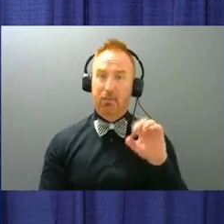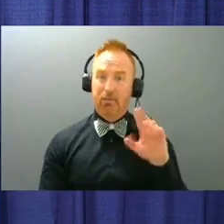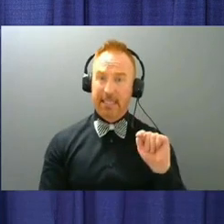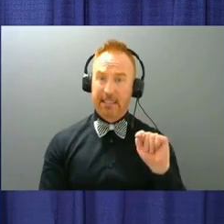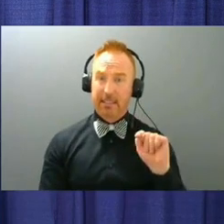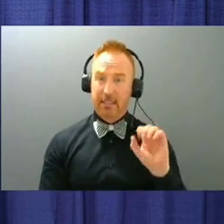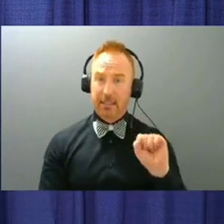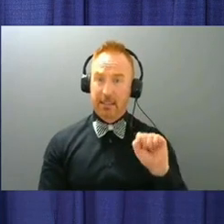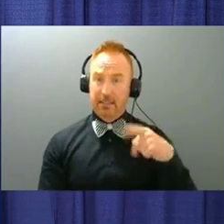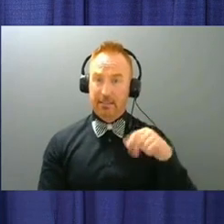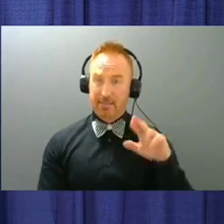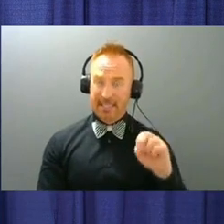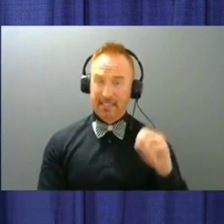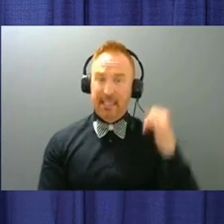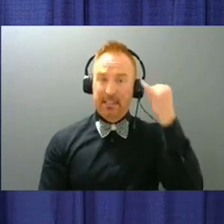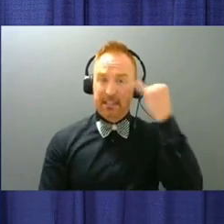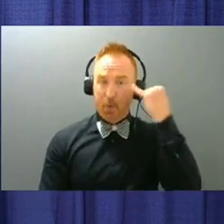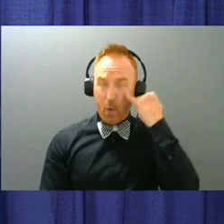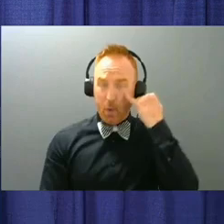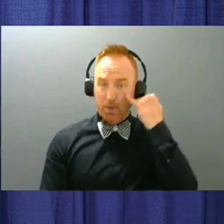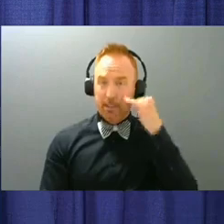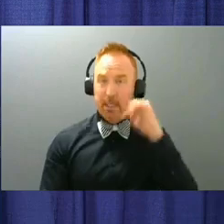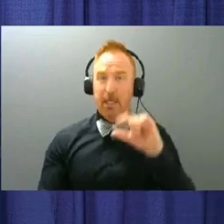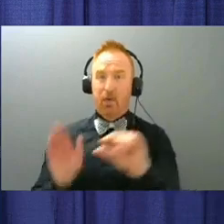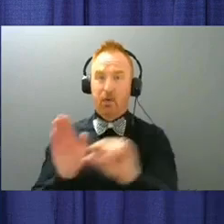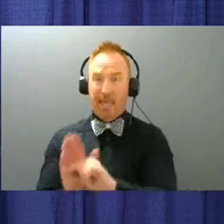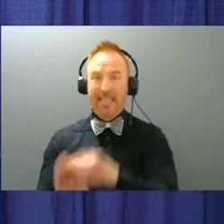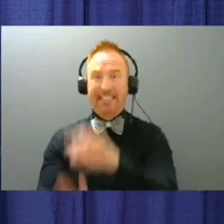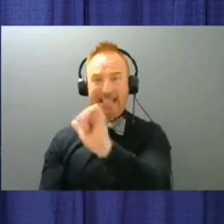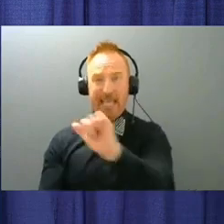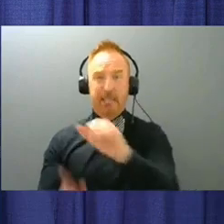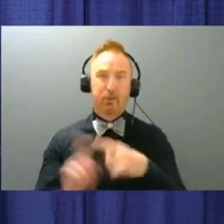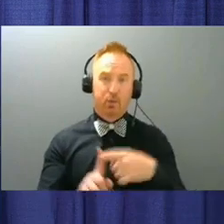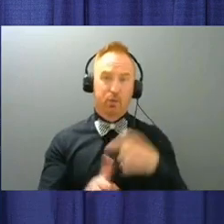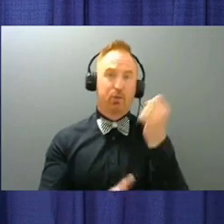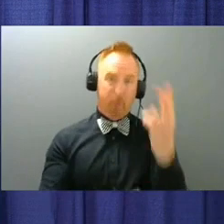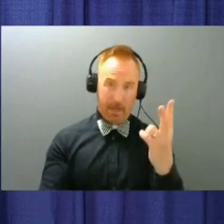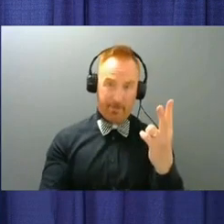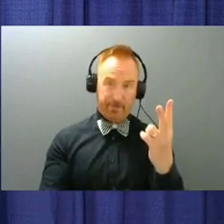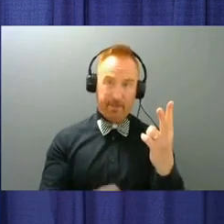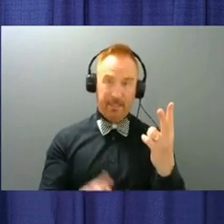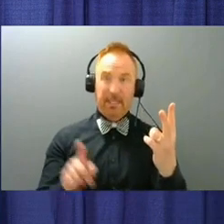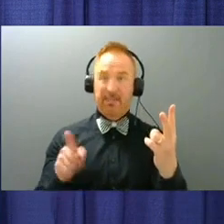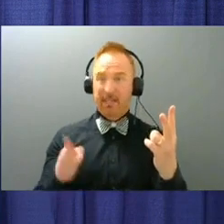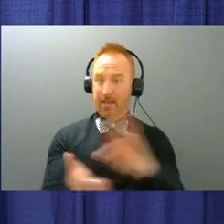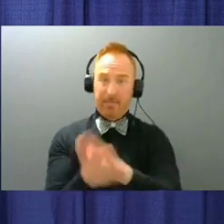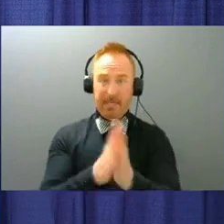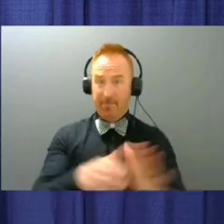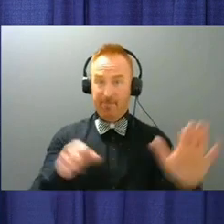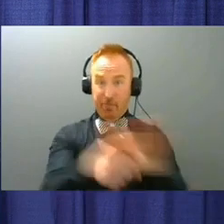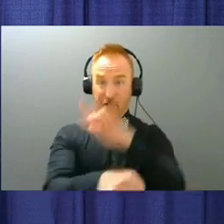otherwise find ways to bring kids from grade ten to 12 back to a full-time school year?